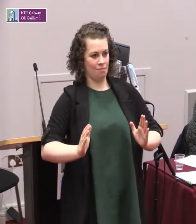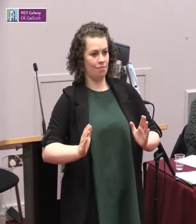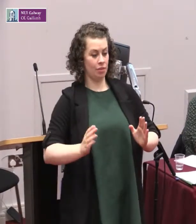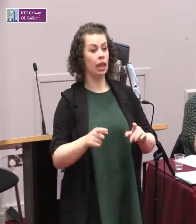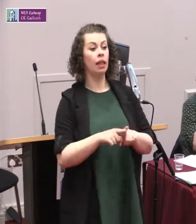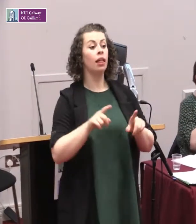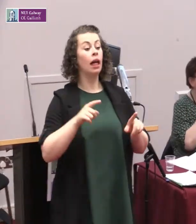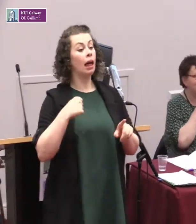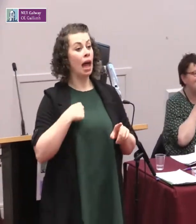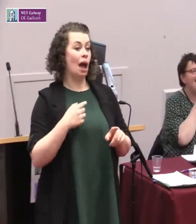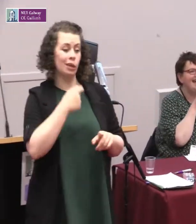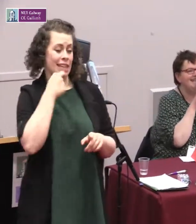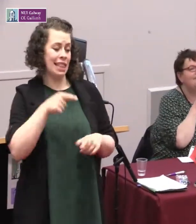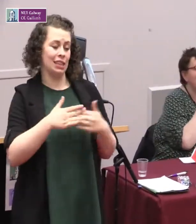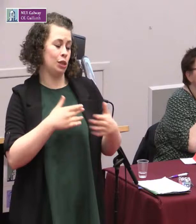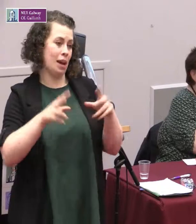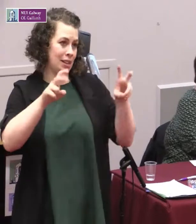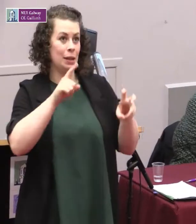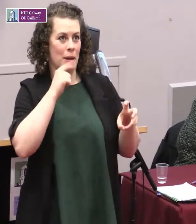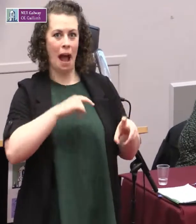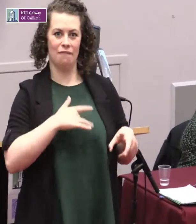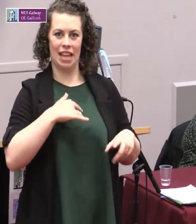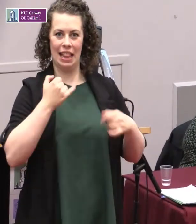and I would say this anyway, but it is very exciting session.